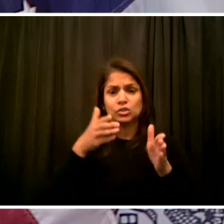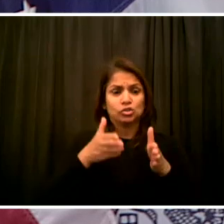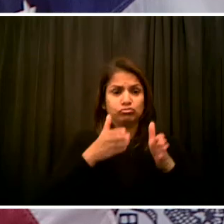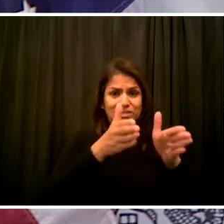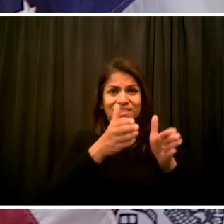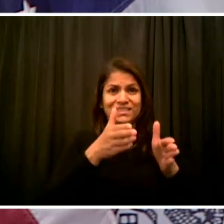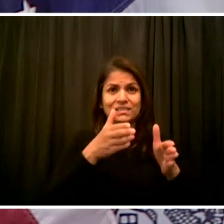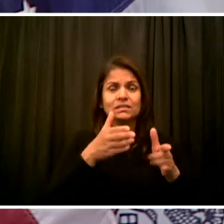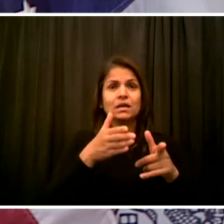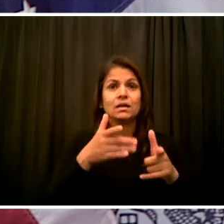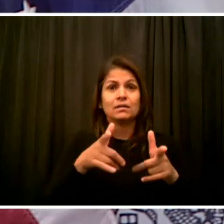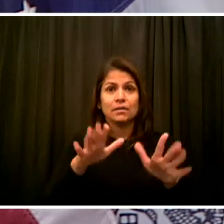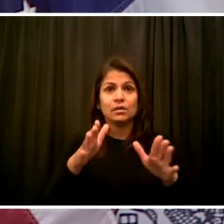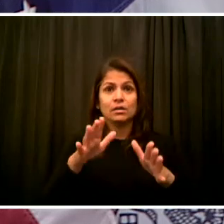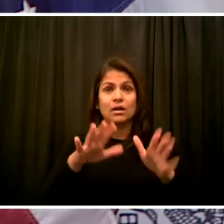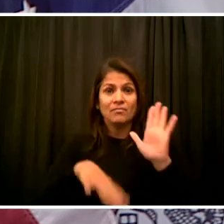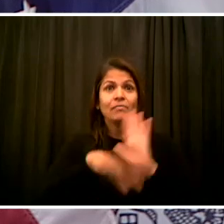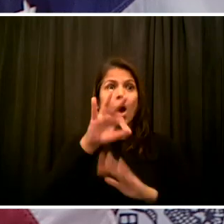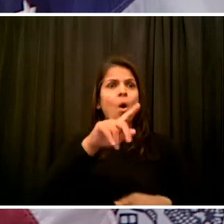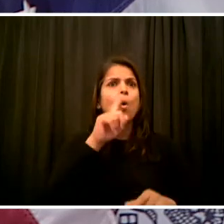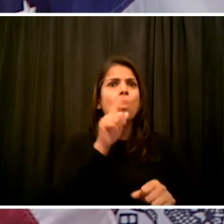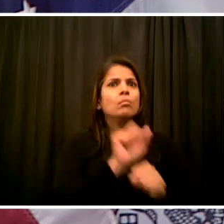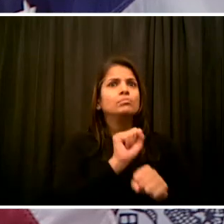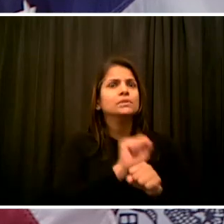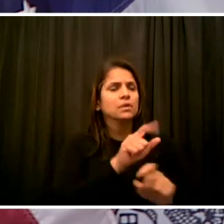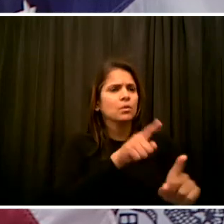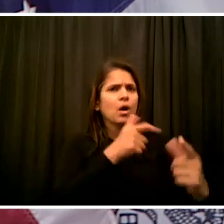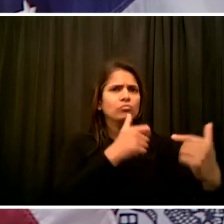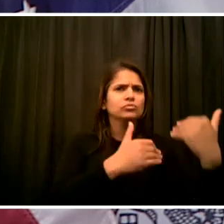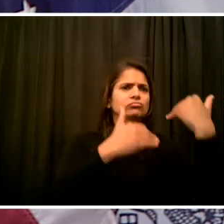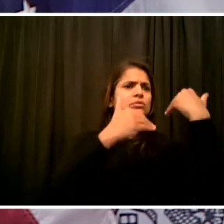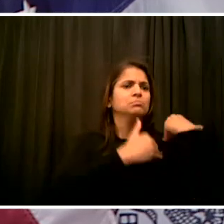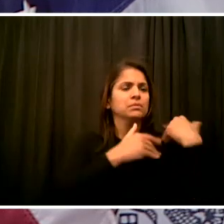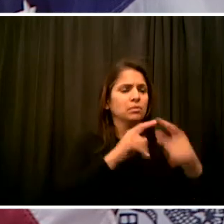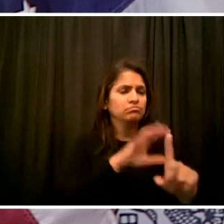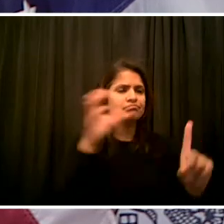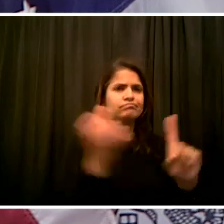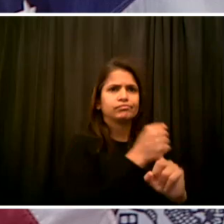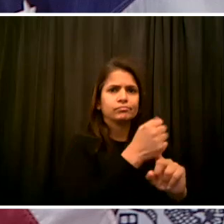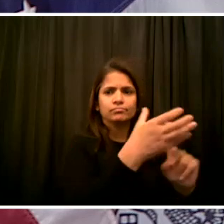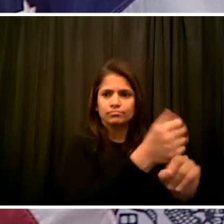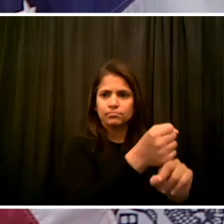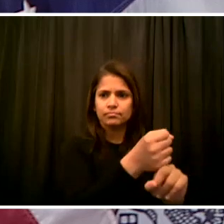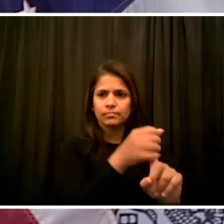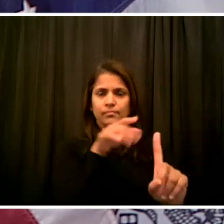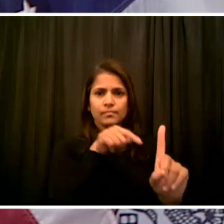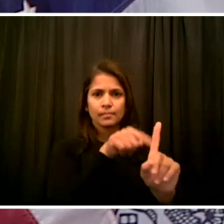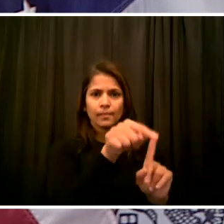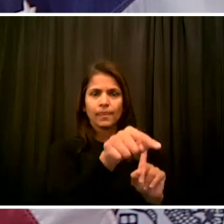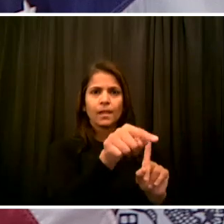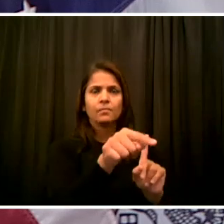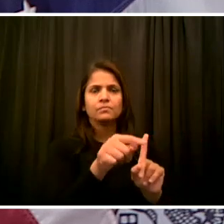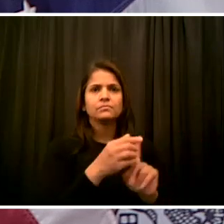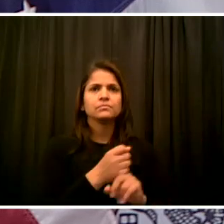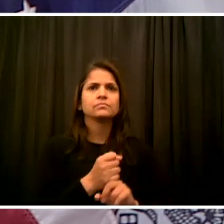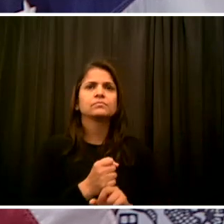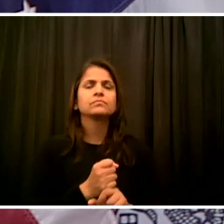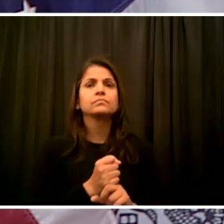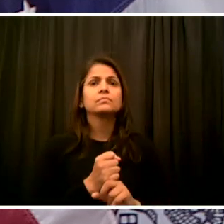AND DETERMINING WHICH SUMMONS AND ARRESTS TO INCLUDE AND EXCLUDE FROM YOUR TOTALS. LET ME START AND I'LL PASS TO